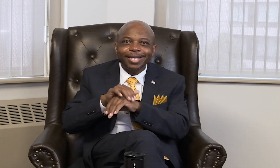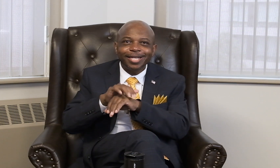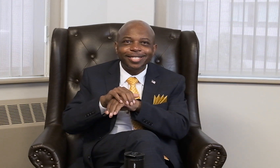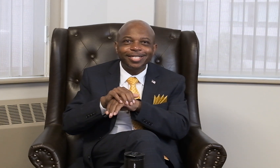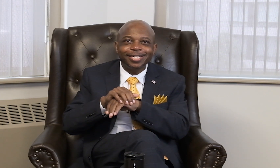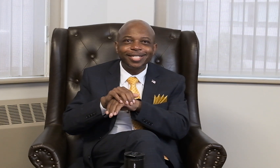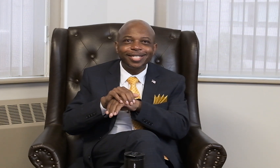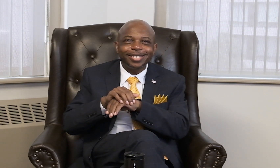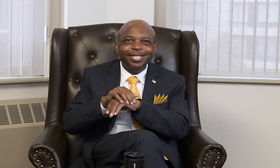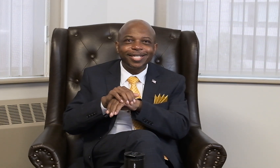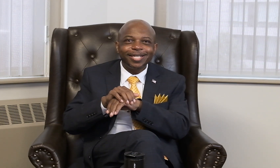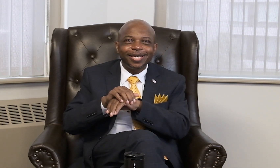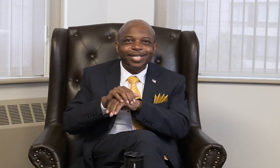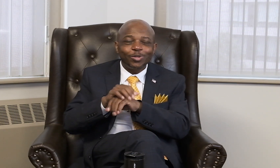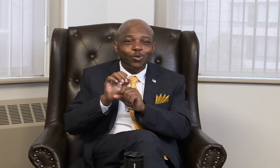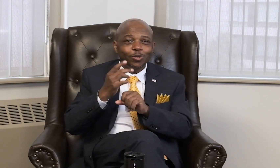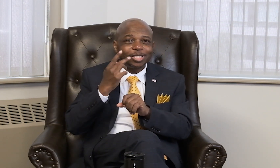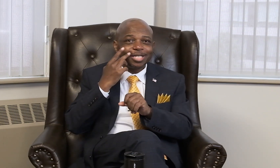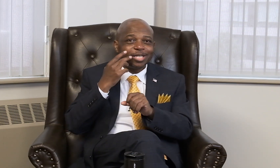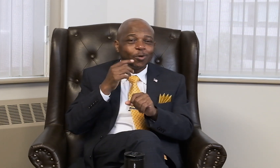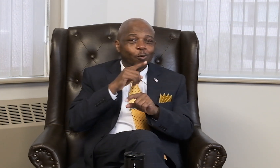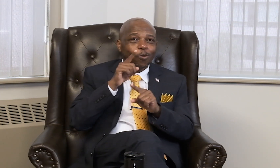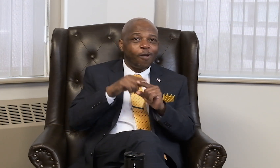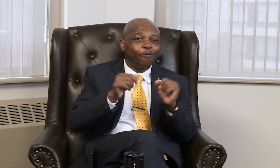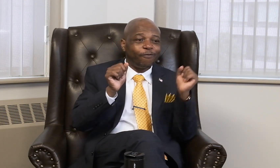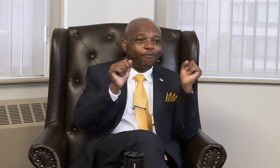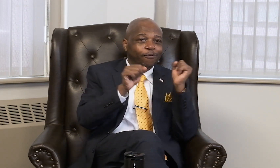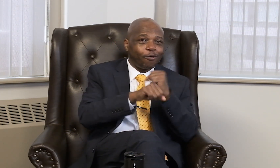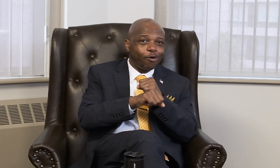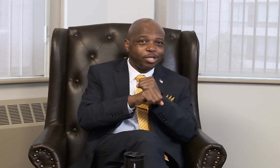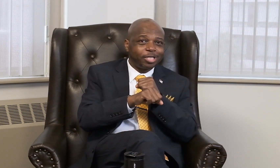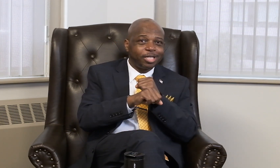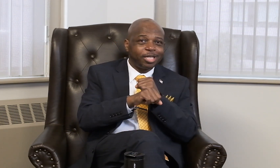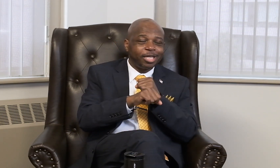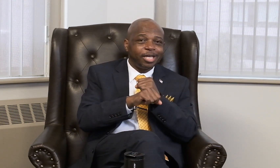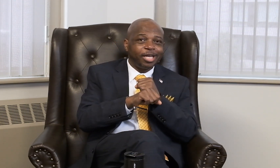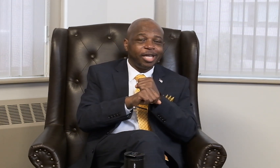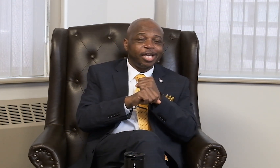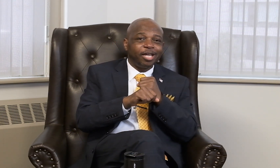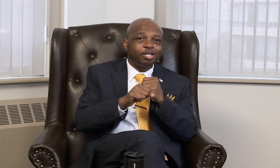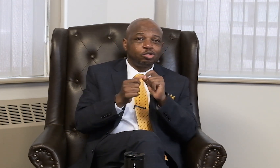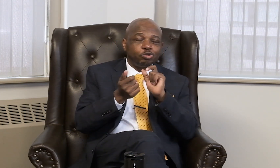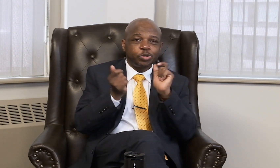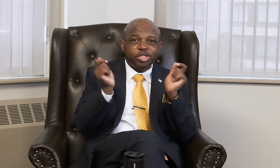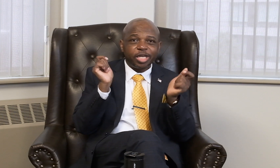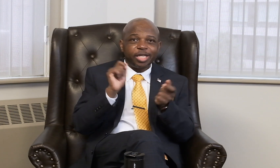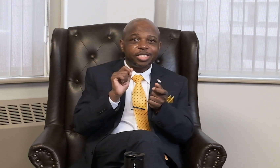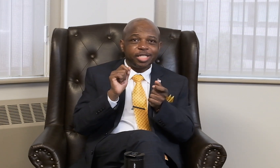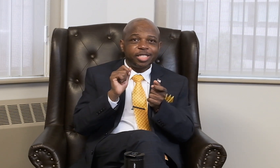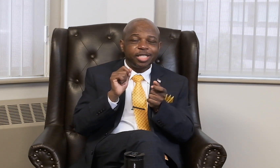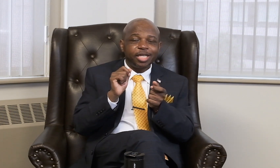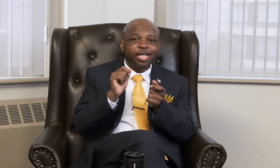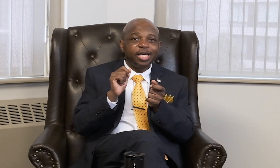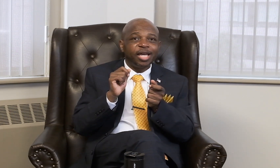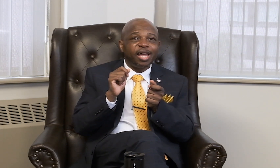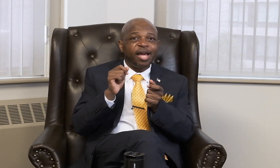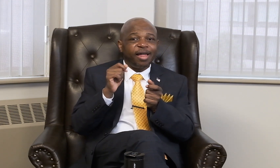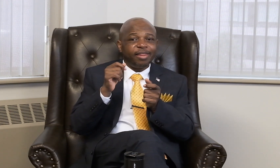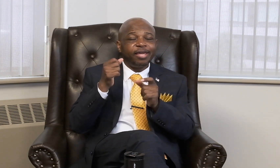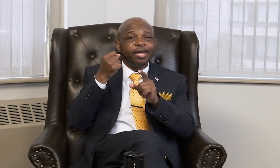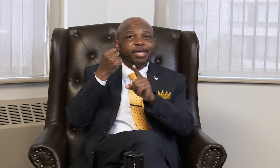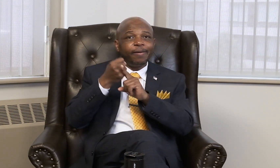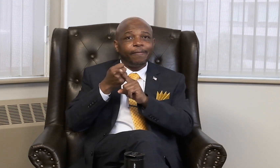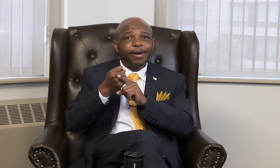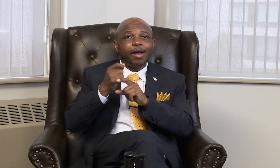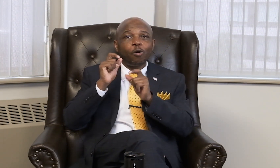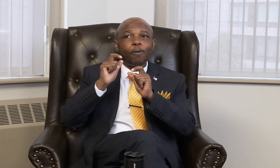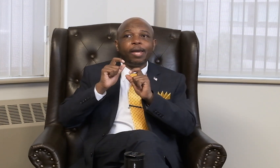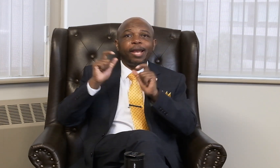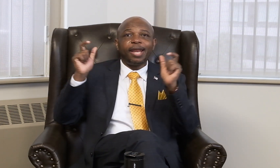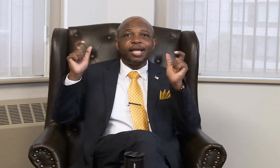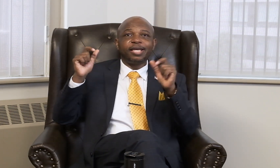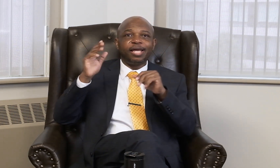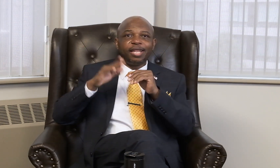reading the captioning. A fight for what is perceived to be for one (1) community can change